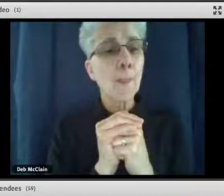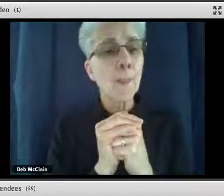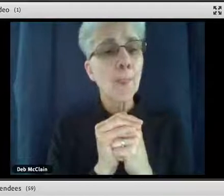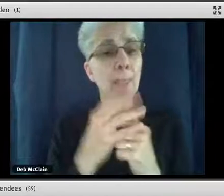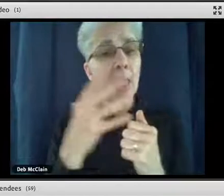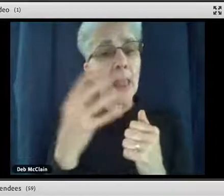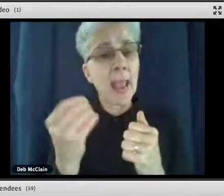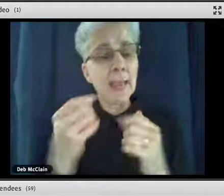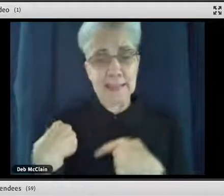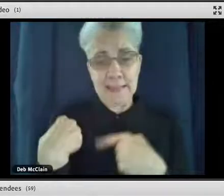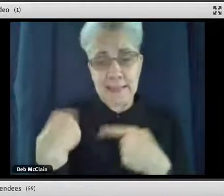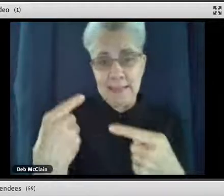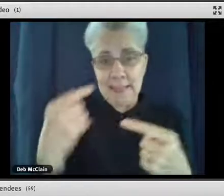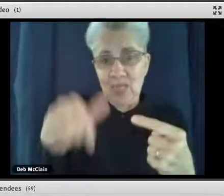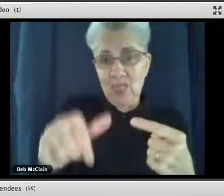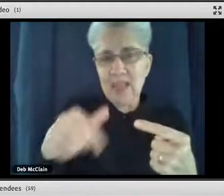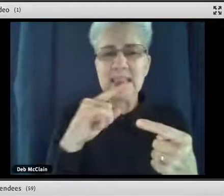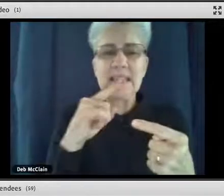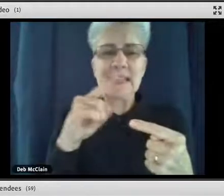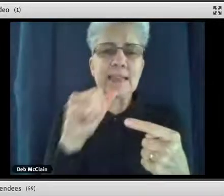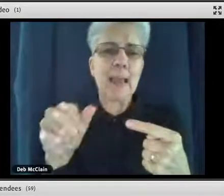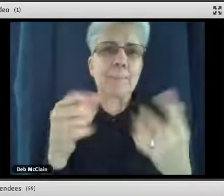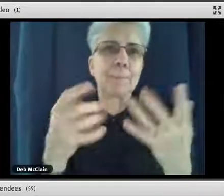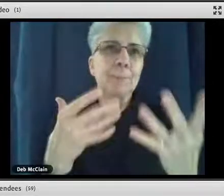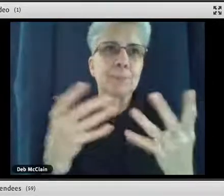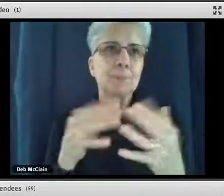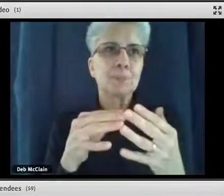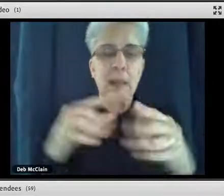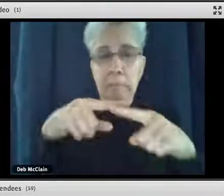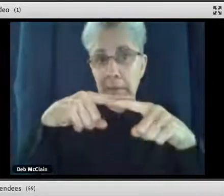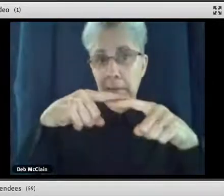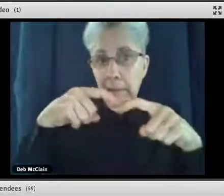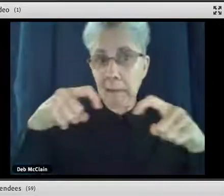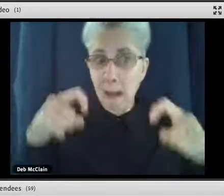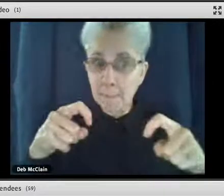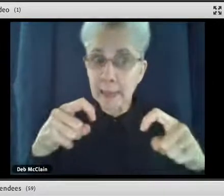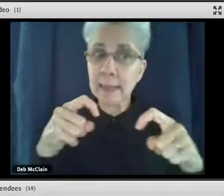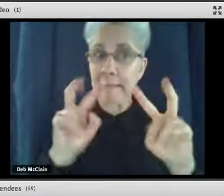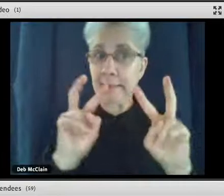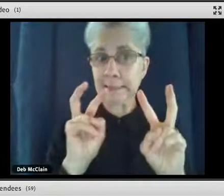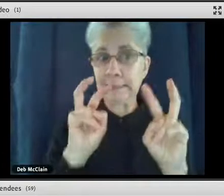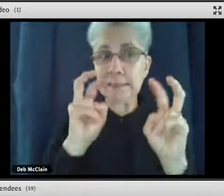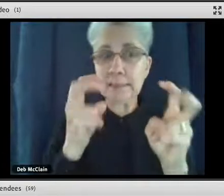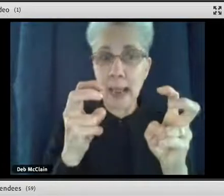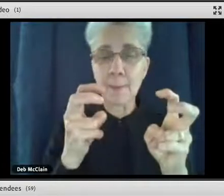And since this is quite a complicated topic, fixed fields,